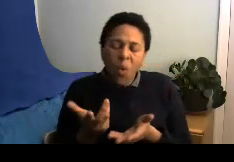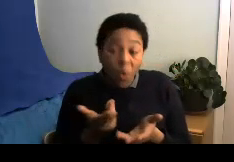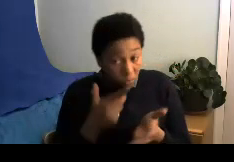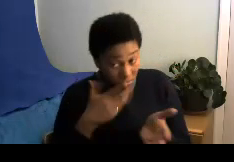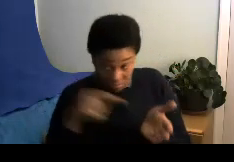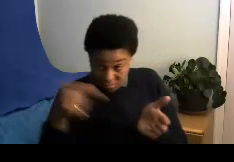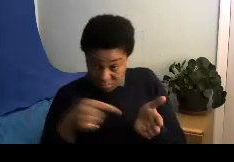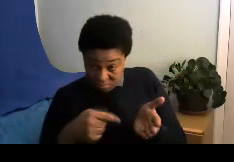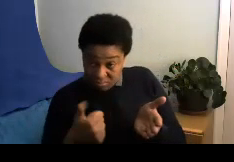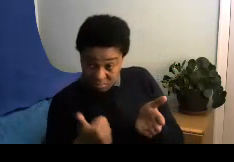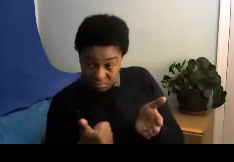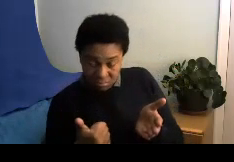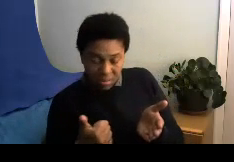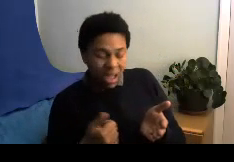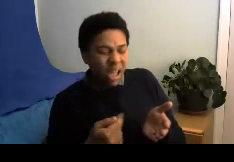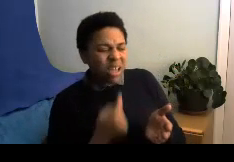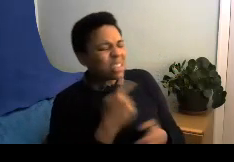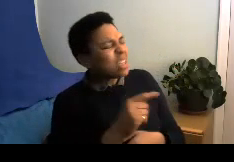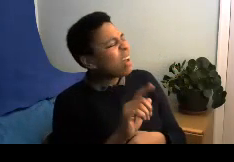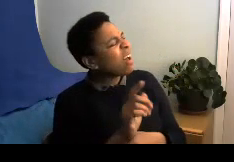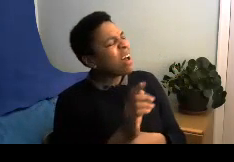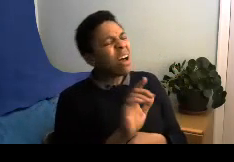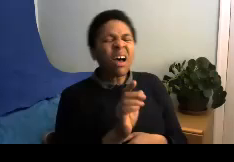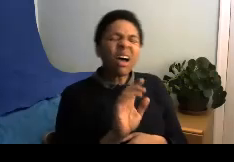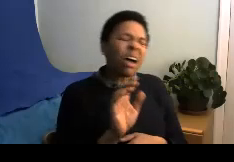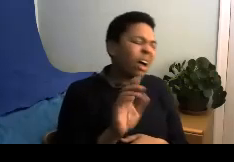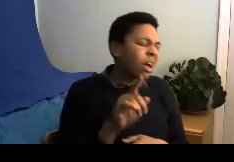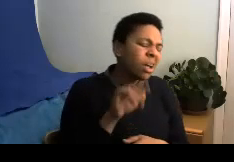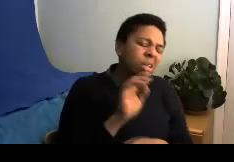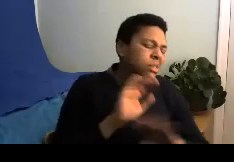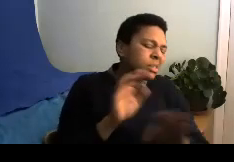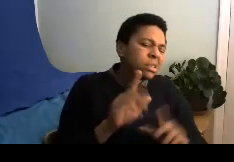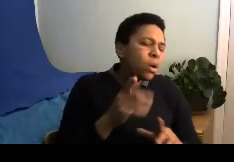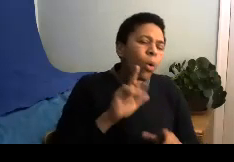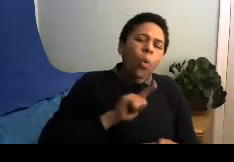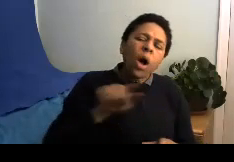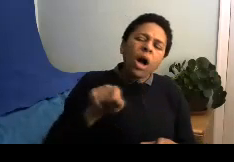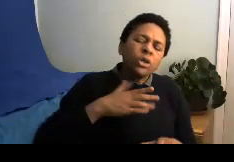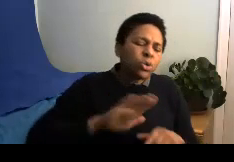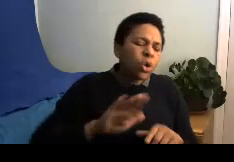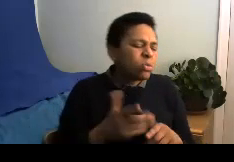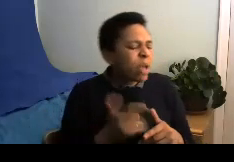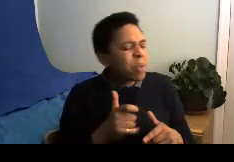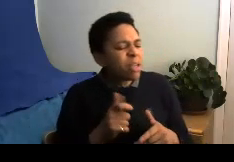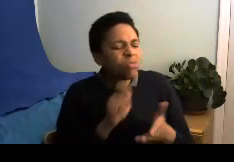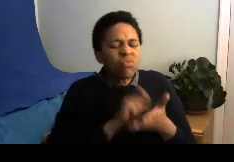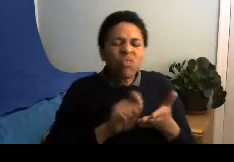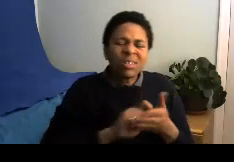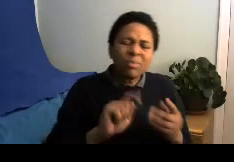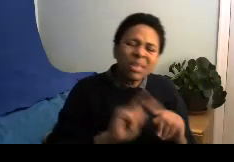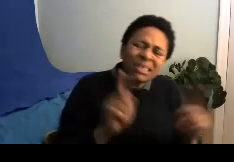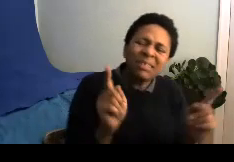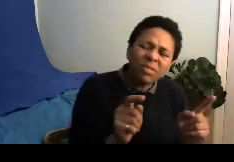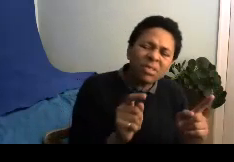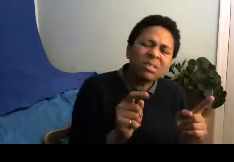course, for like £9000 or whatever, you know, you know, intersectionality like, I'm not rich, I'm not middle-class, but